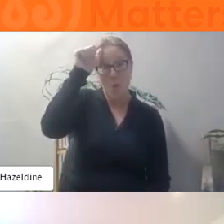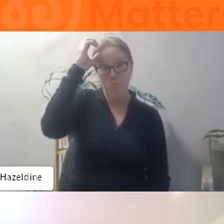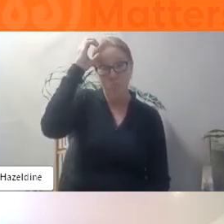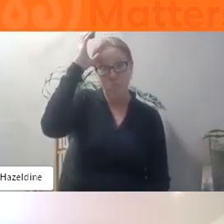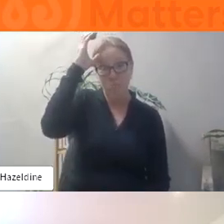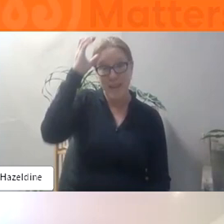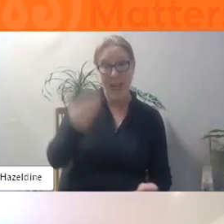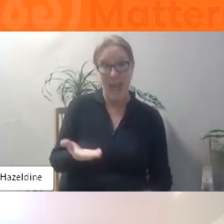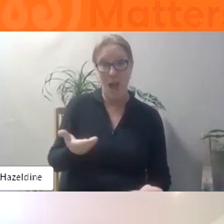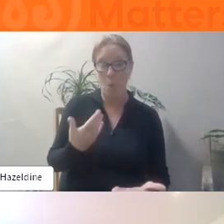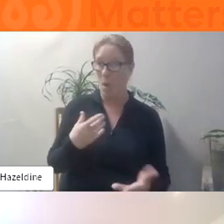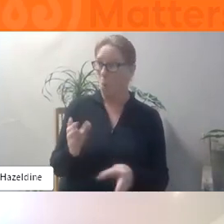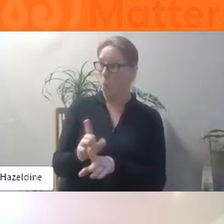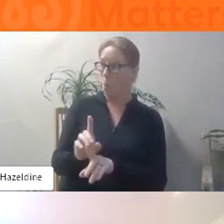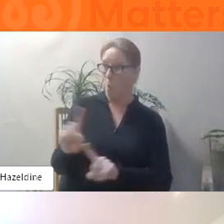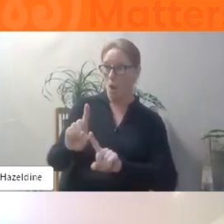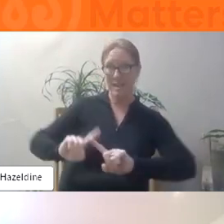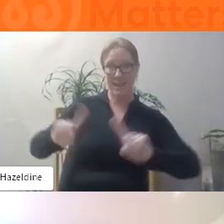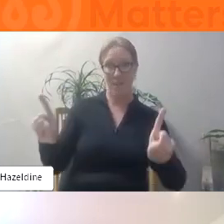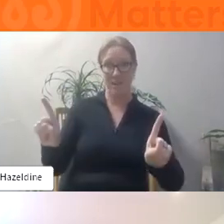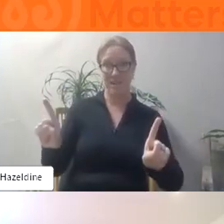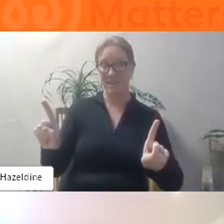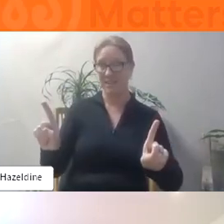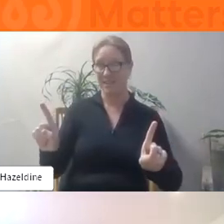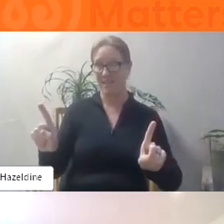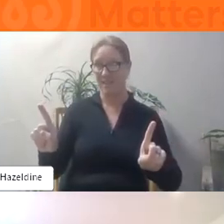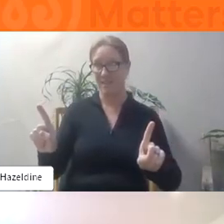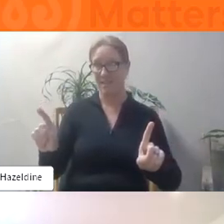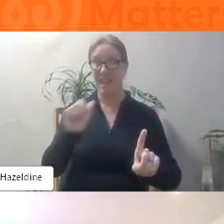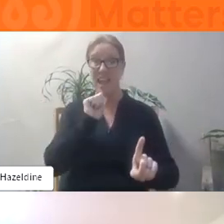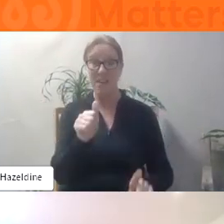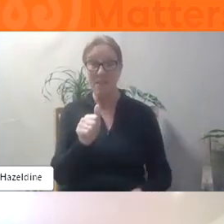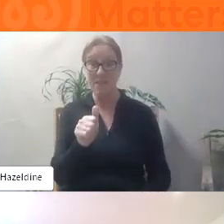difference it would have made if we had some of the tools and the